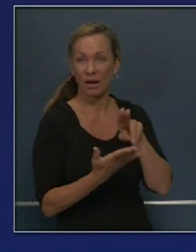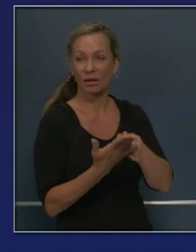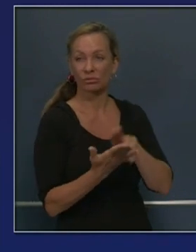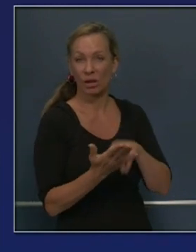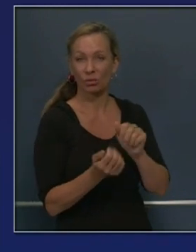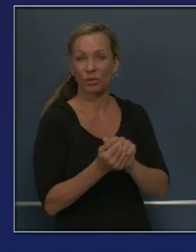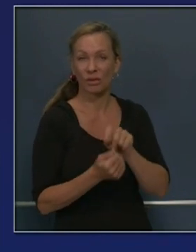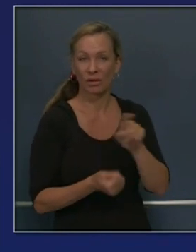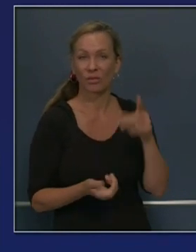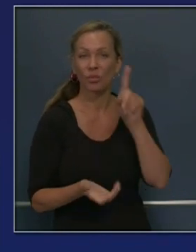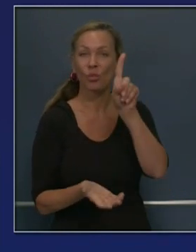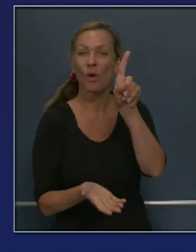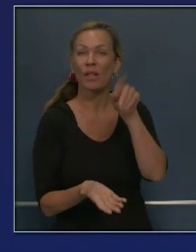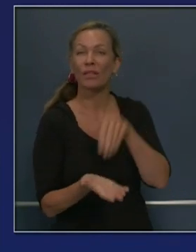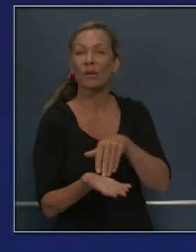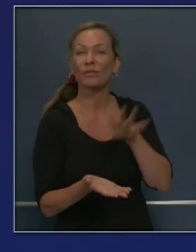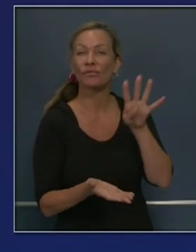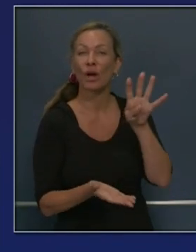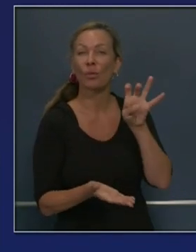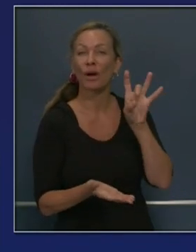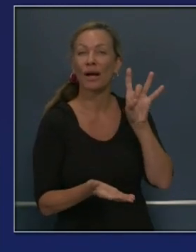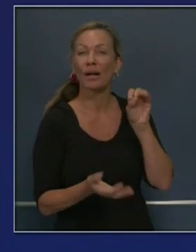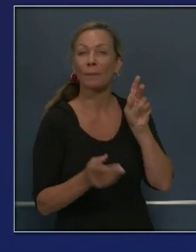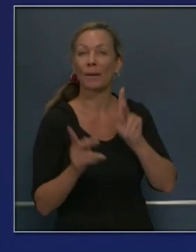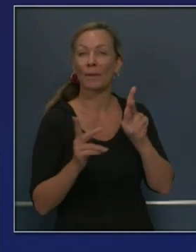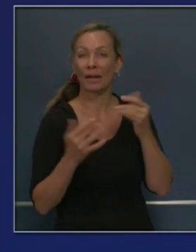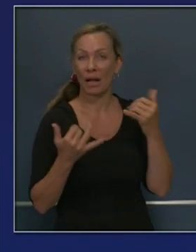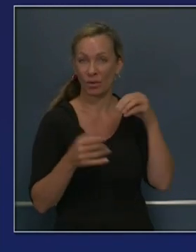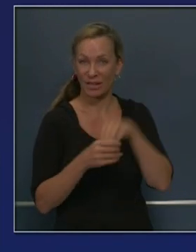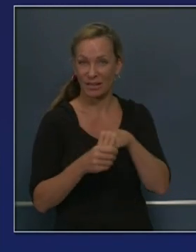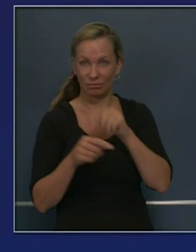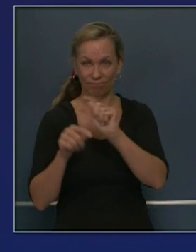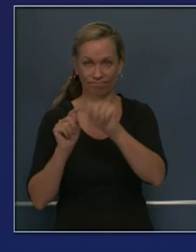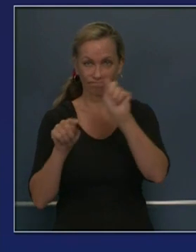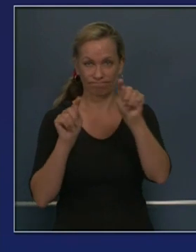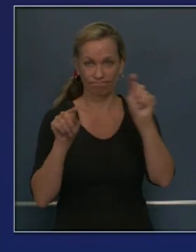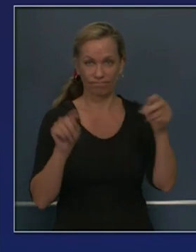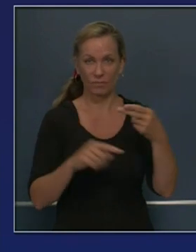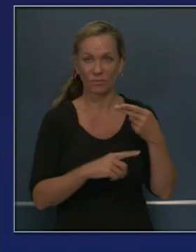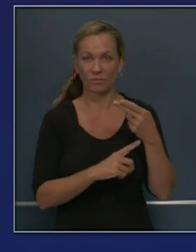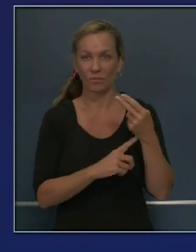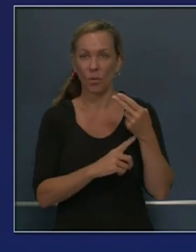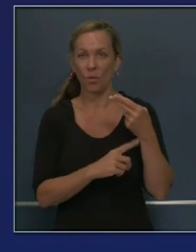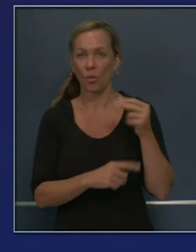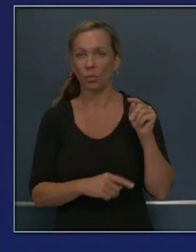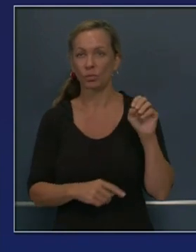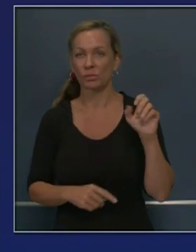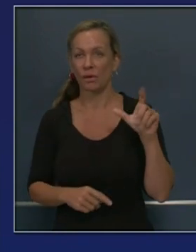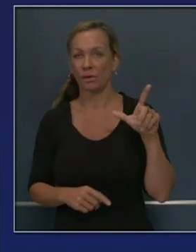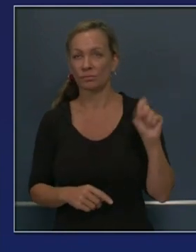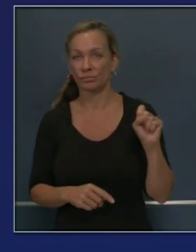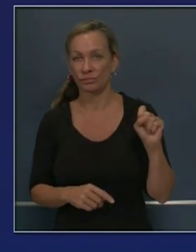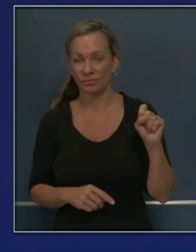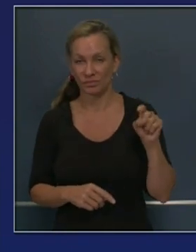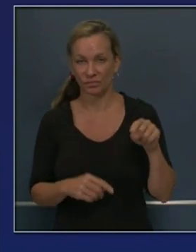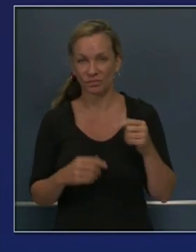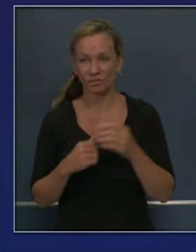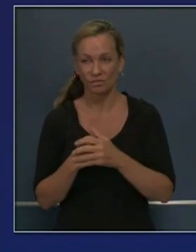LONGER EVACUATED INTO THE CONGREGANTS SHELTERS. THEY ARE EVACUATED INTO HOTELS. WE HAVE 31 HOTELS AND CLOSE TO 15 OTHER PEOPLE THAT ARE IN THE HOTEL ROOMS. THIS IS PART AND PARCEL OF WHAT